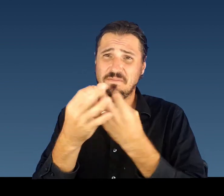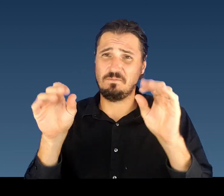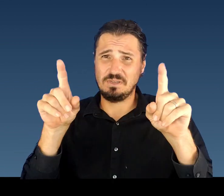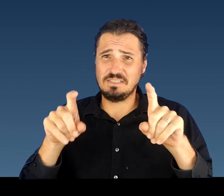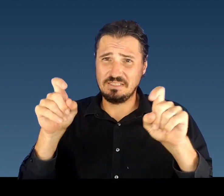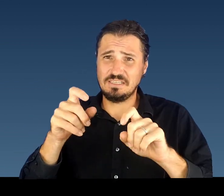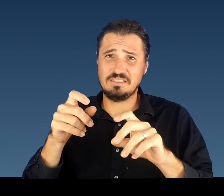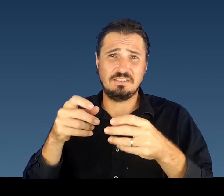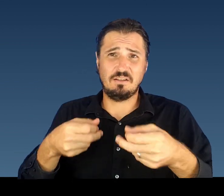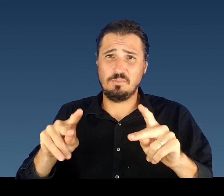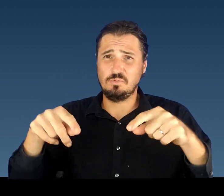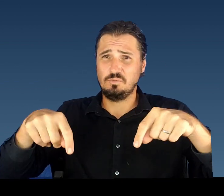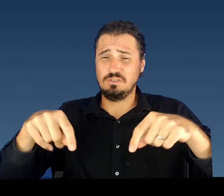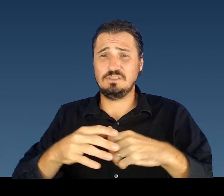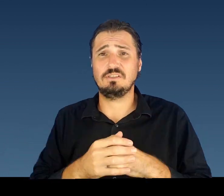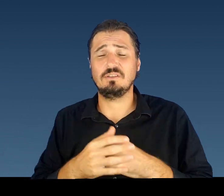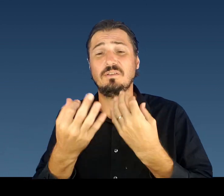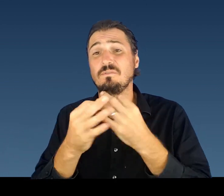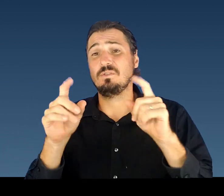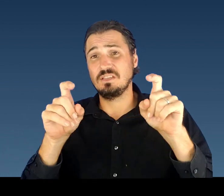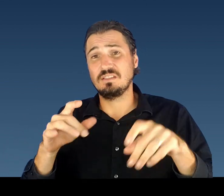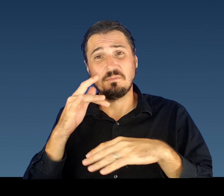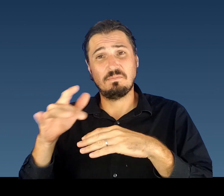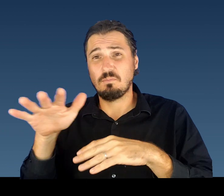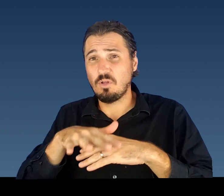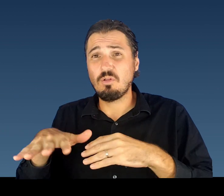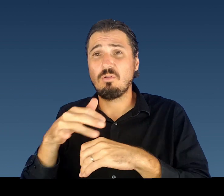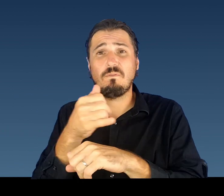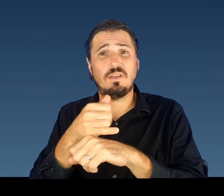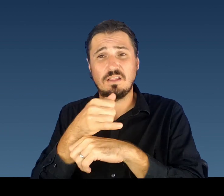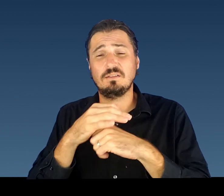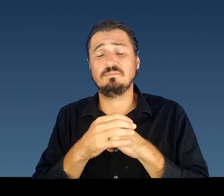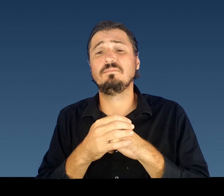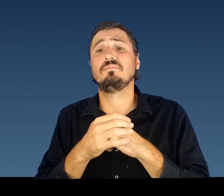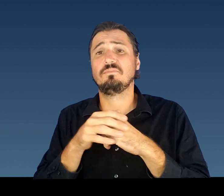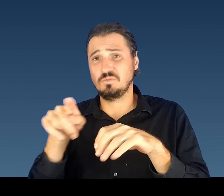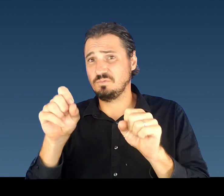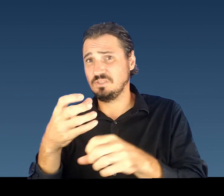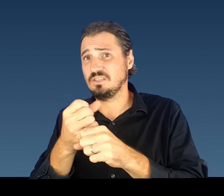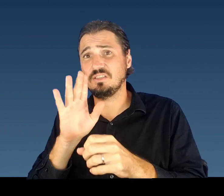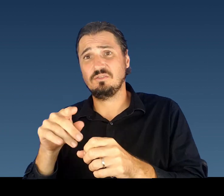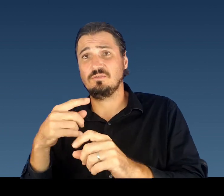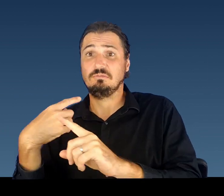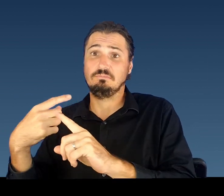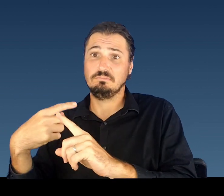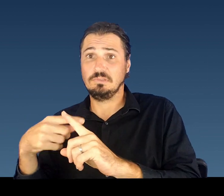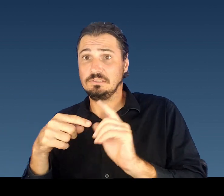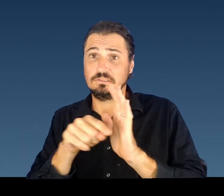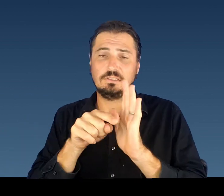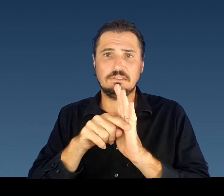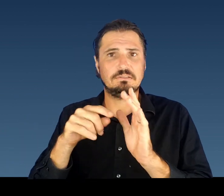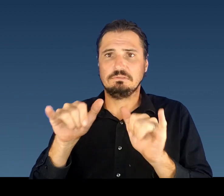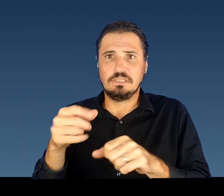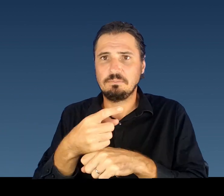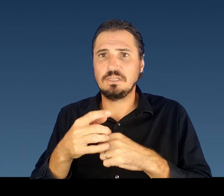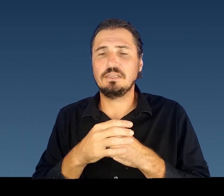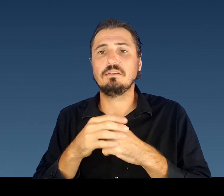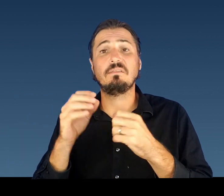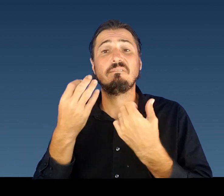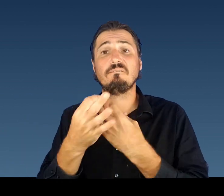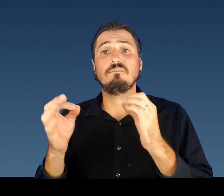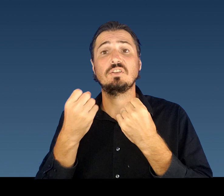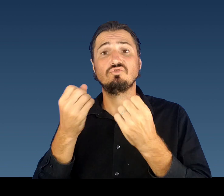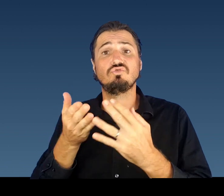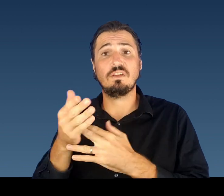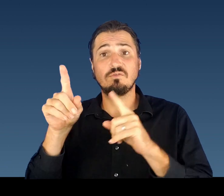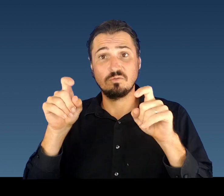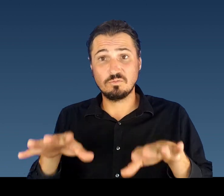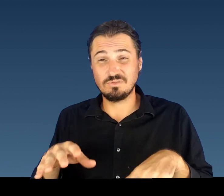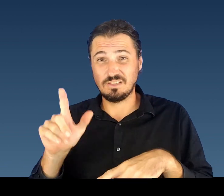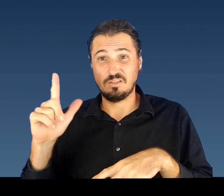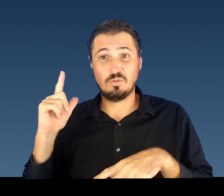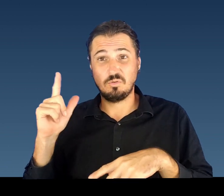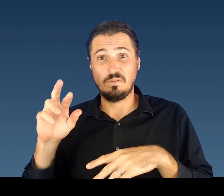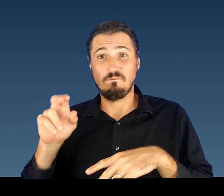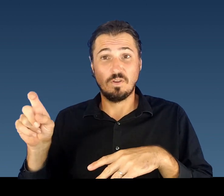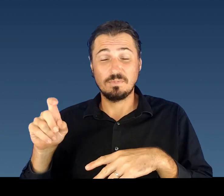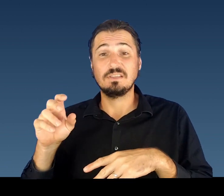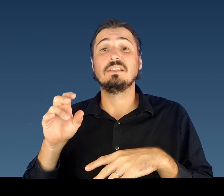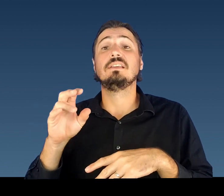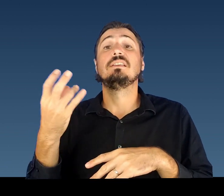their symptom onset date or anytime thereafter are considered close contacts. Anyone who meets these criteria should quarantine and plant to be tested. If you meet these criteria but are